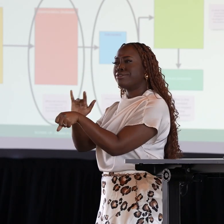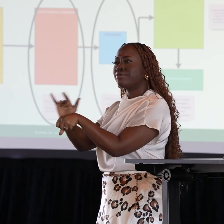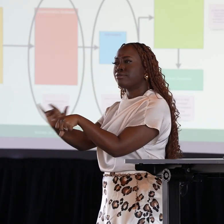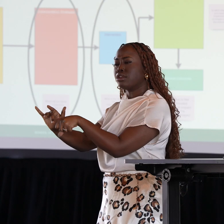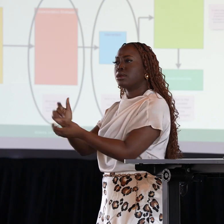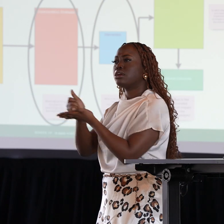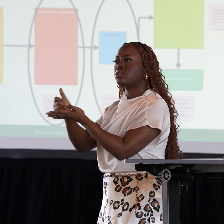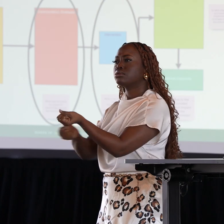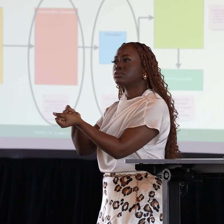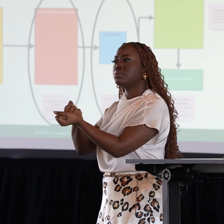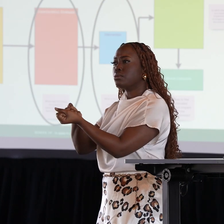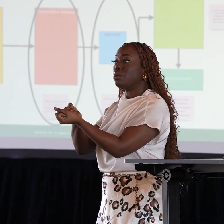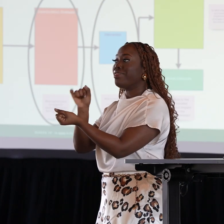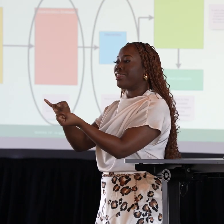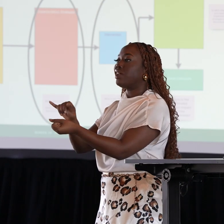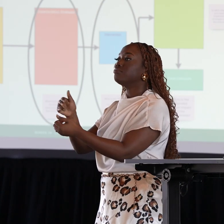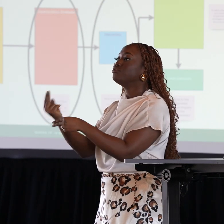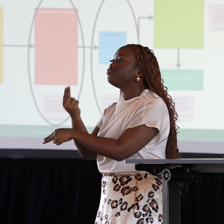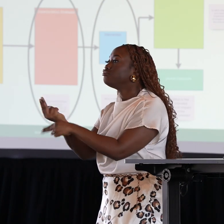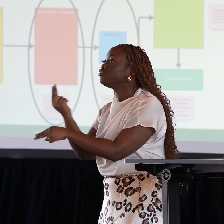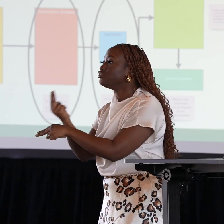help support the implementation of evidence based interventions